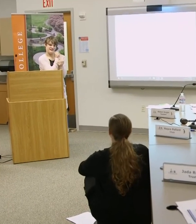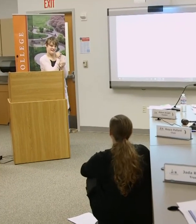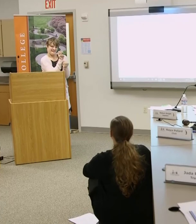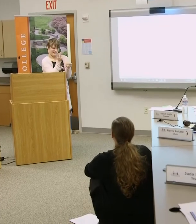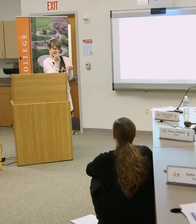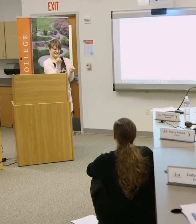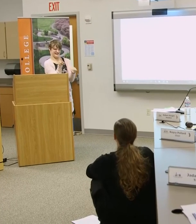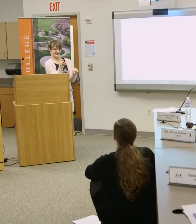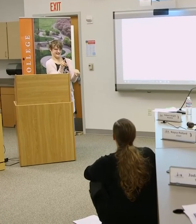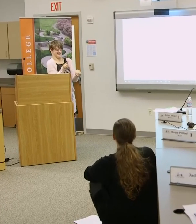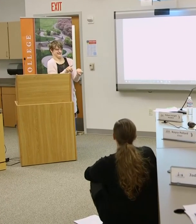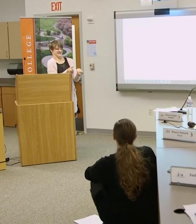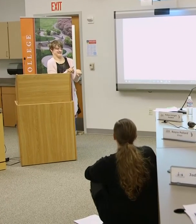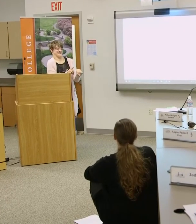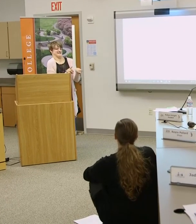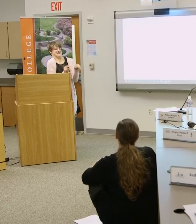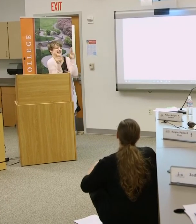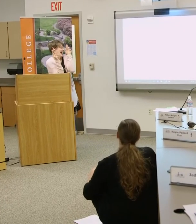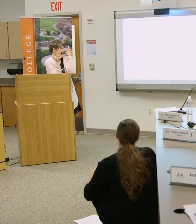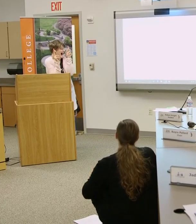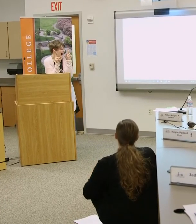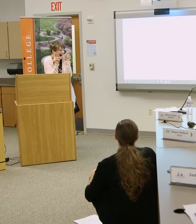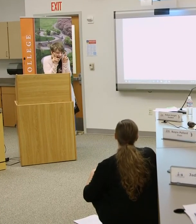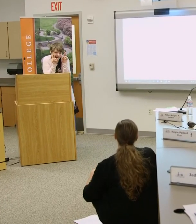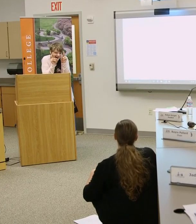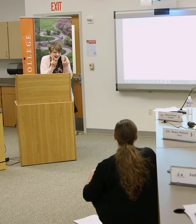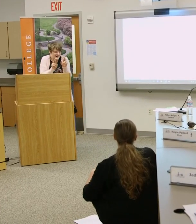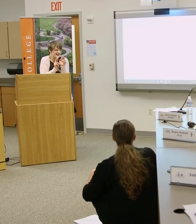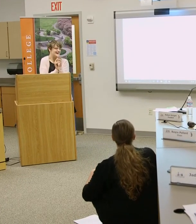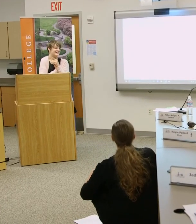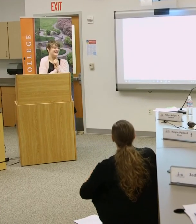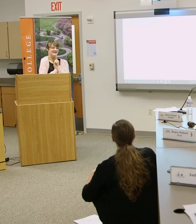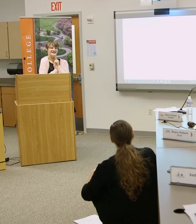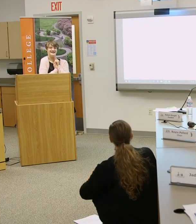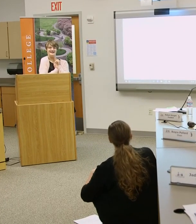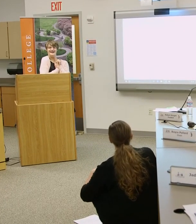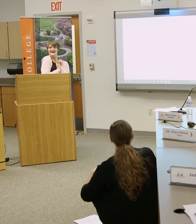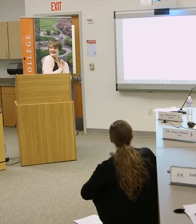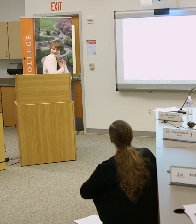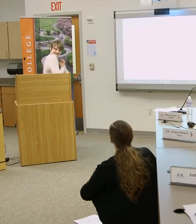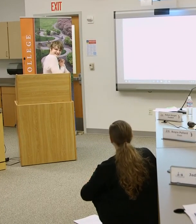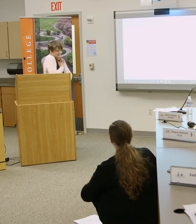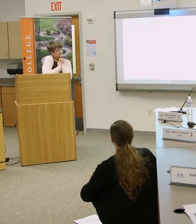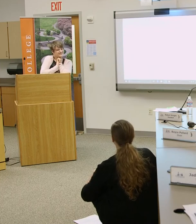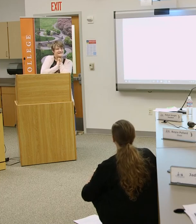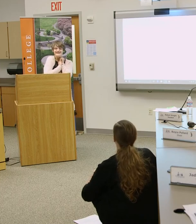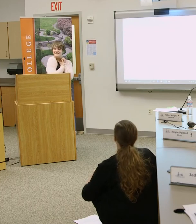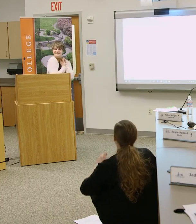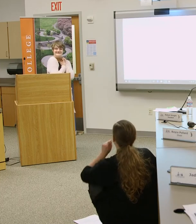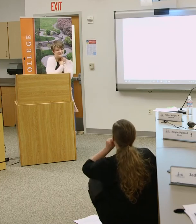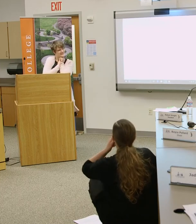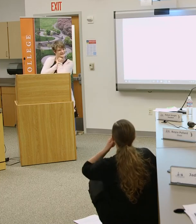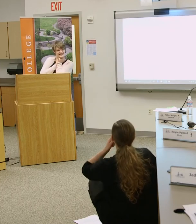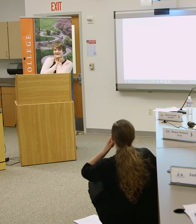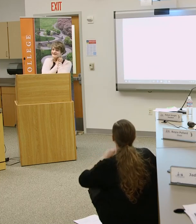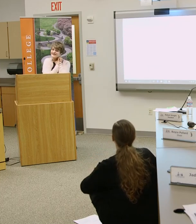MADELINE (THROUGH INTERPRETER): I would like to work at the Washington School for the Deaf, hopefully. Darn it. Say darn it.